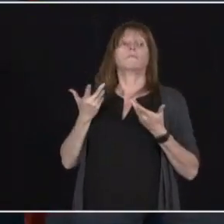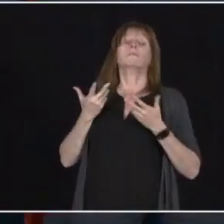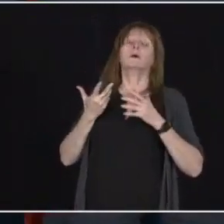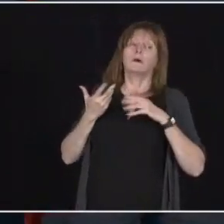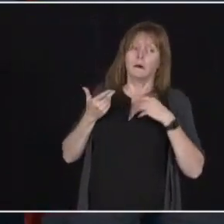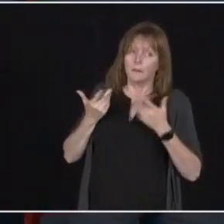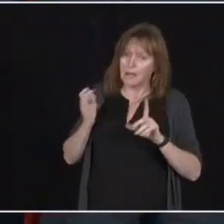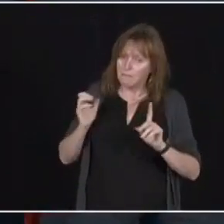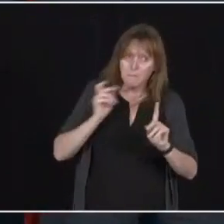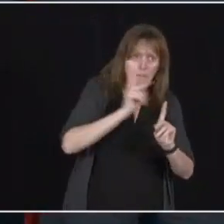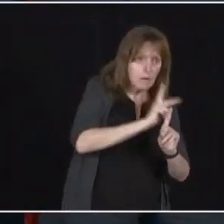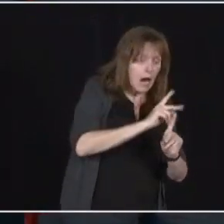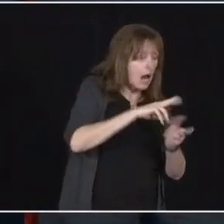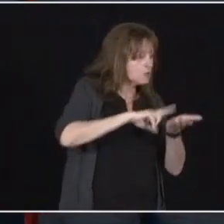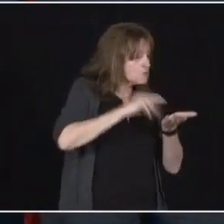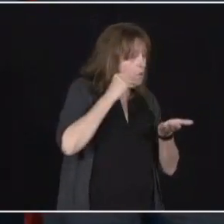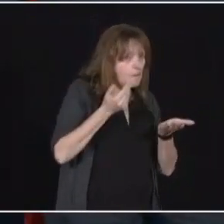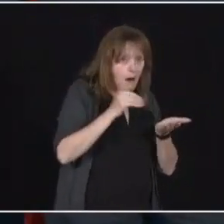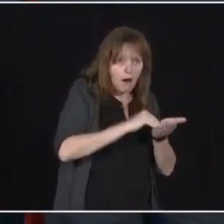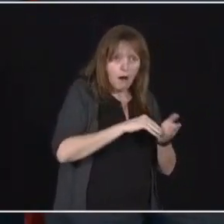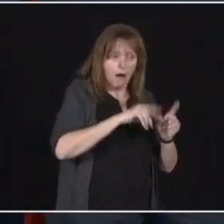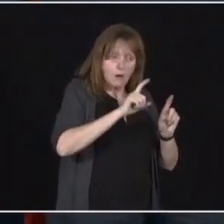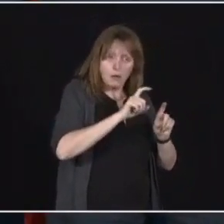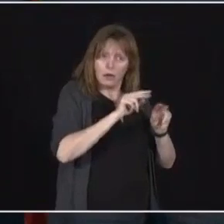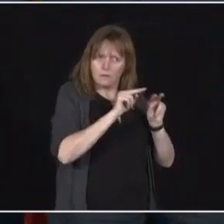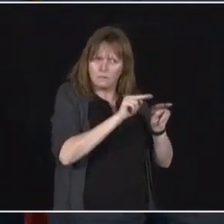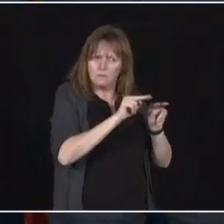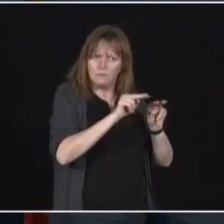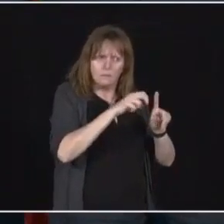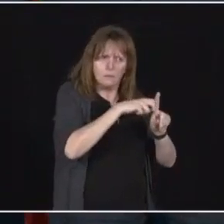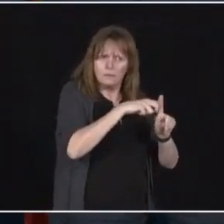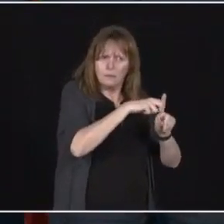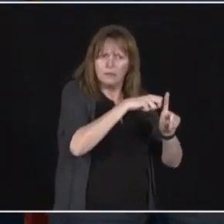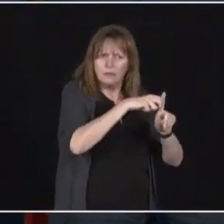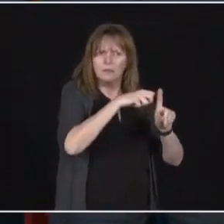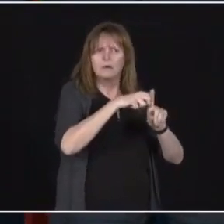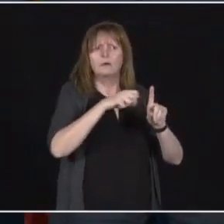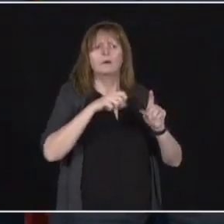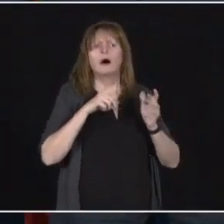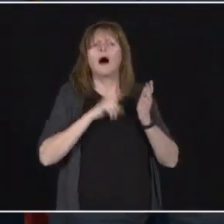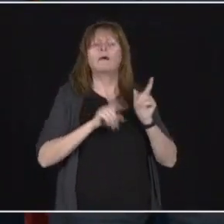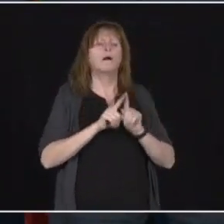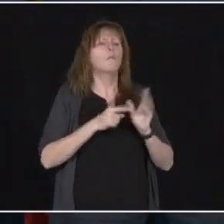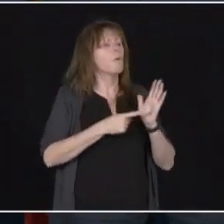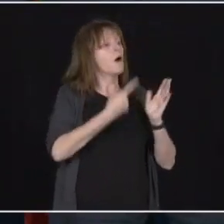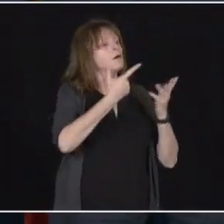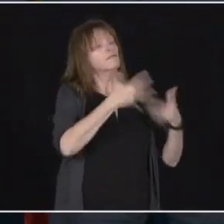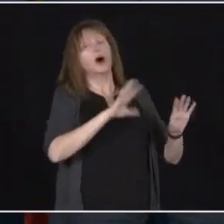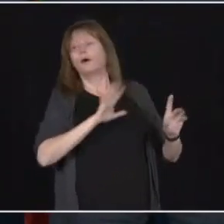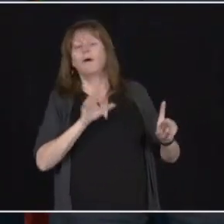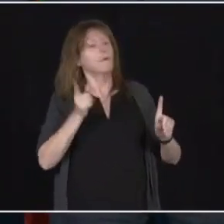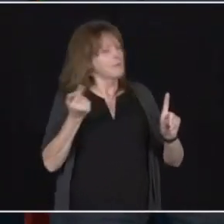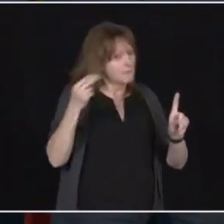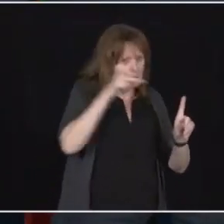We want to continue with Conger at settings, retirement homes are our next focus. We are going to go back into long-term care